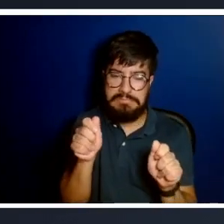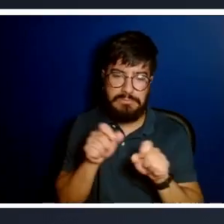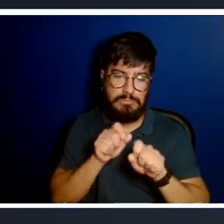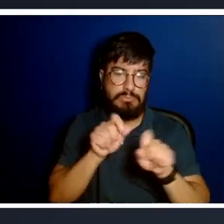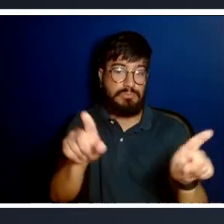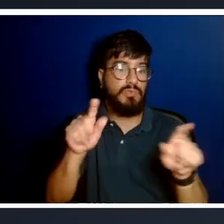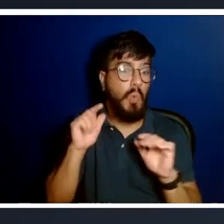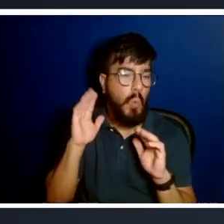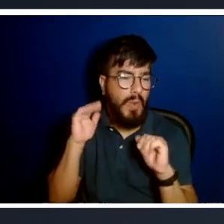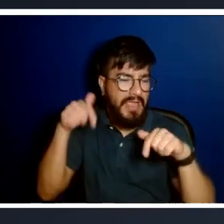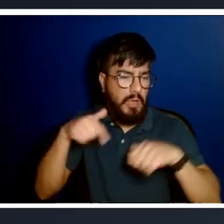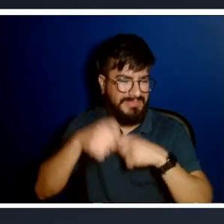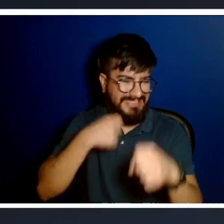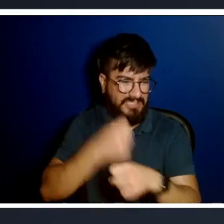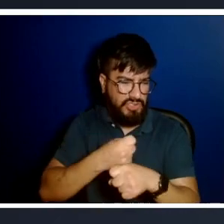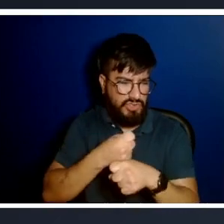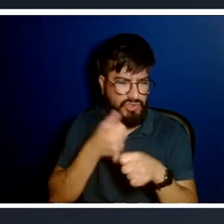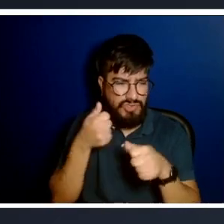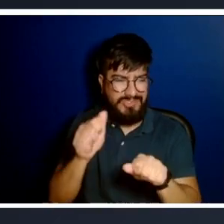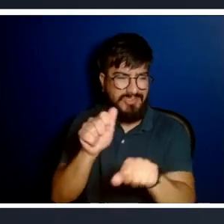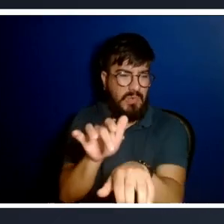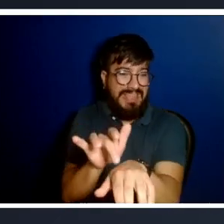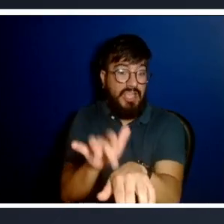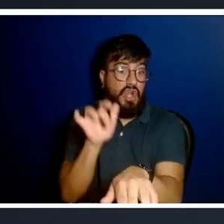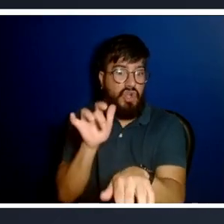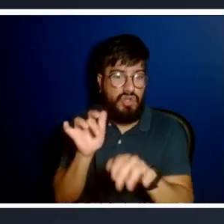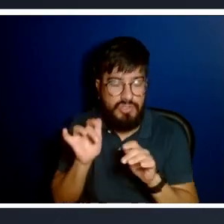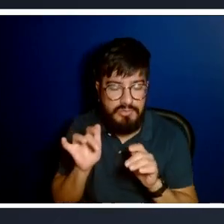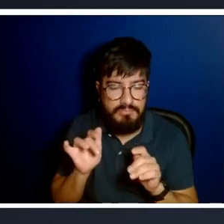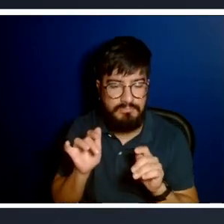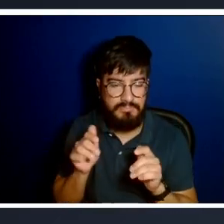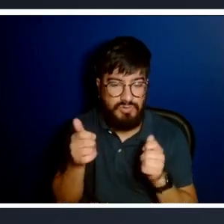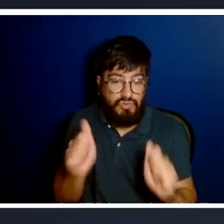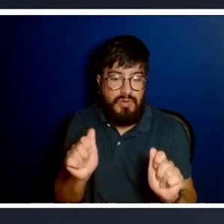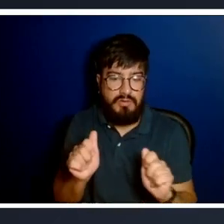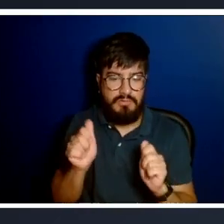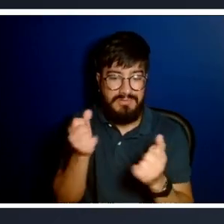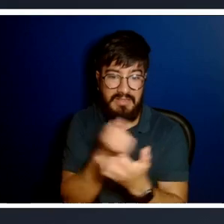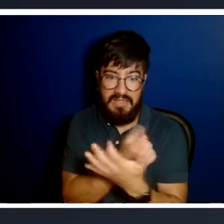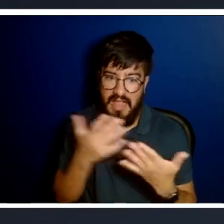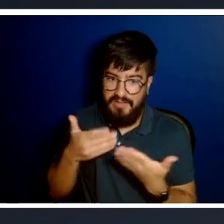nothing is brand new. Well, not everything anyway. It's brand new. So, look for them the month